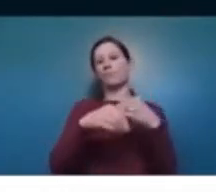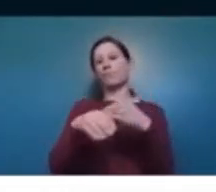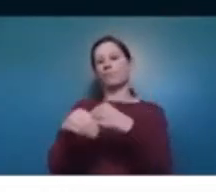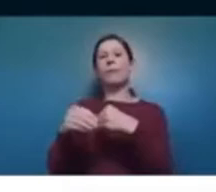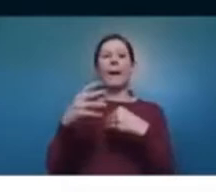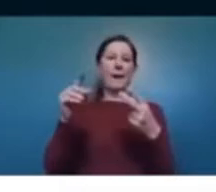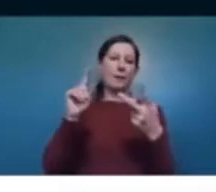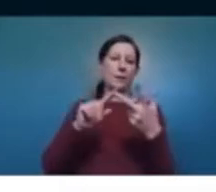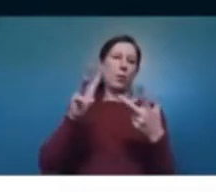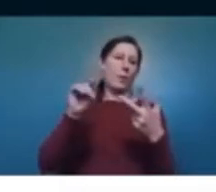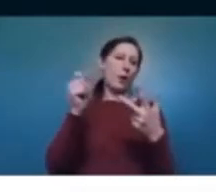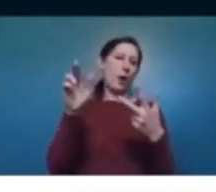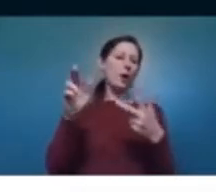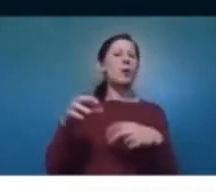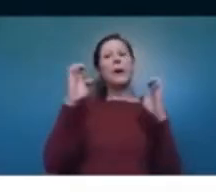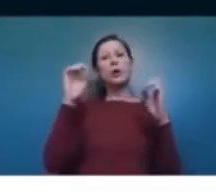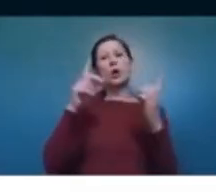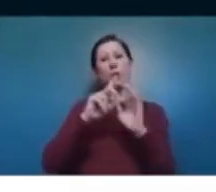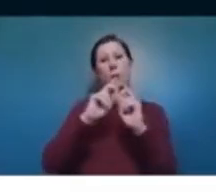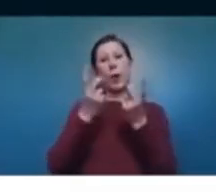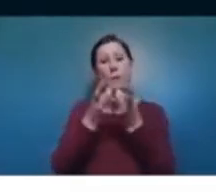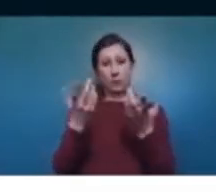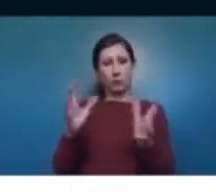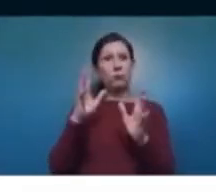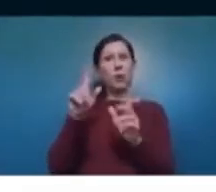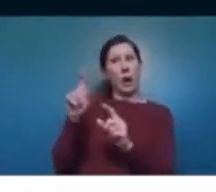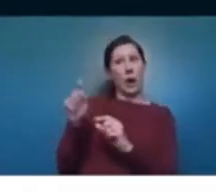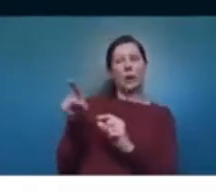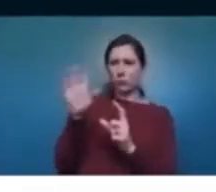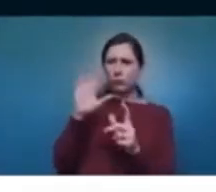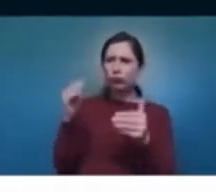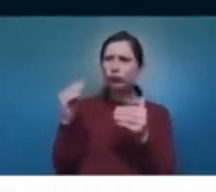education department has been asked to create four to six